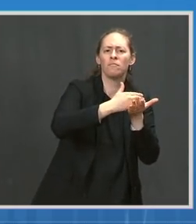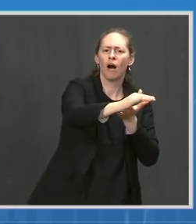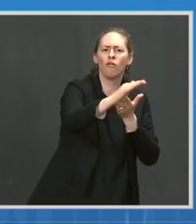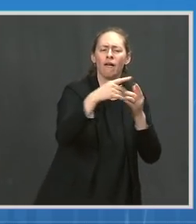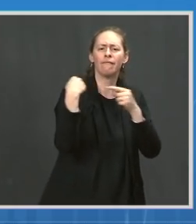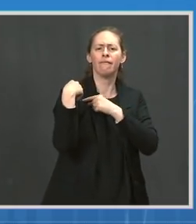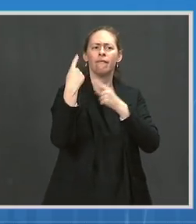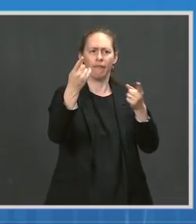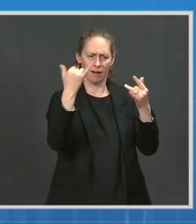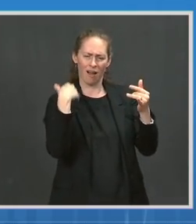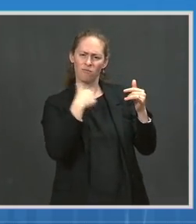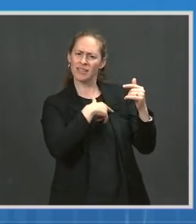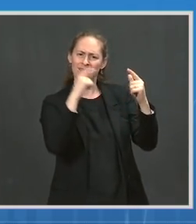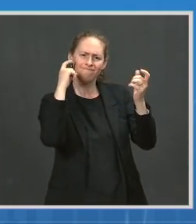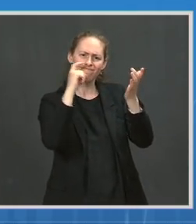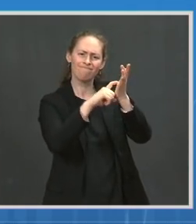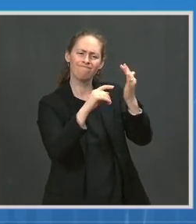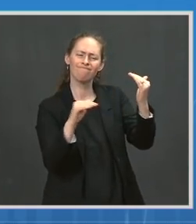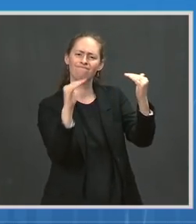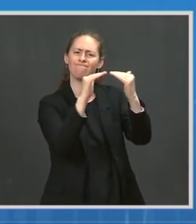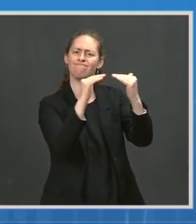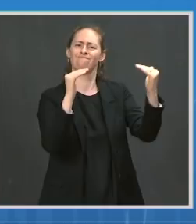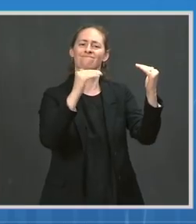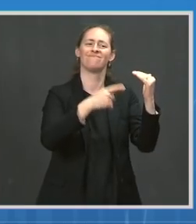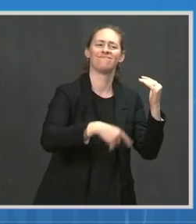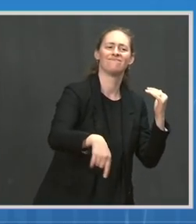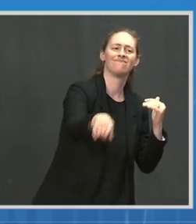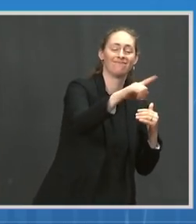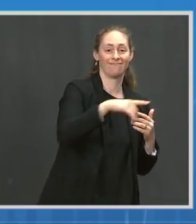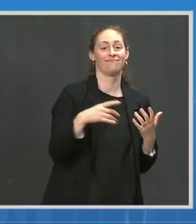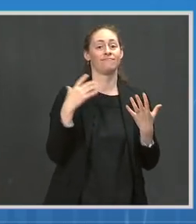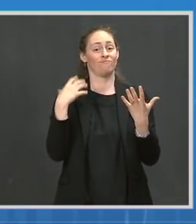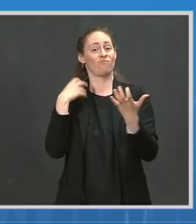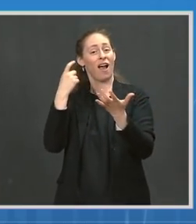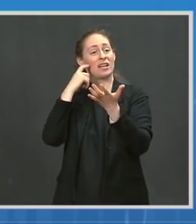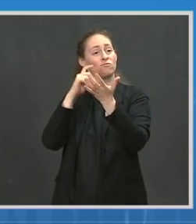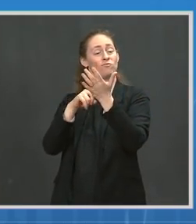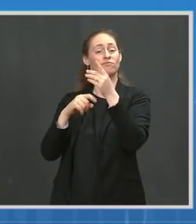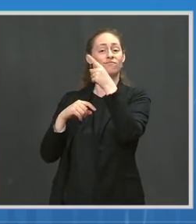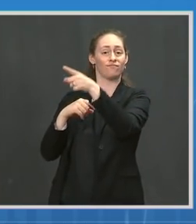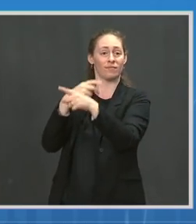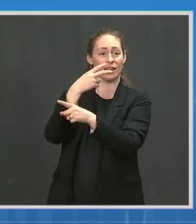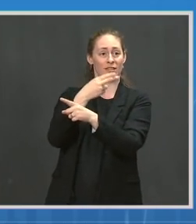today, HHS is making $150 million available